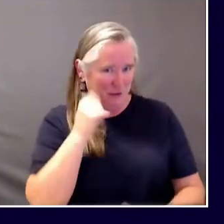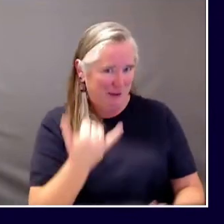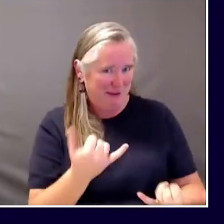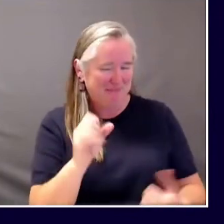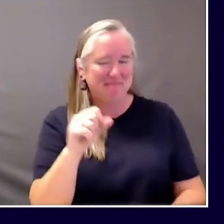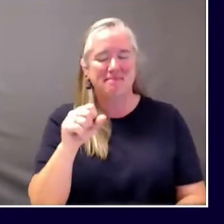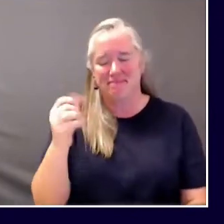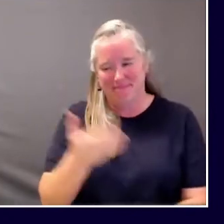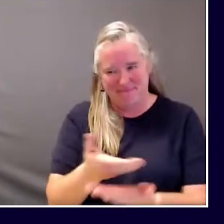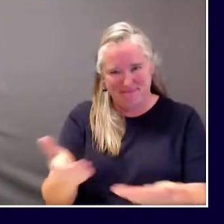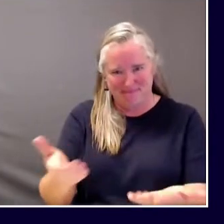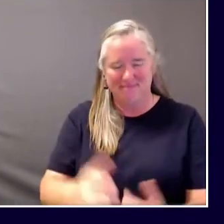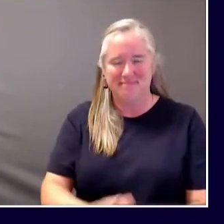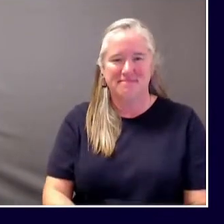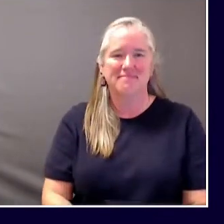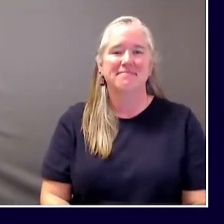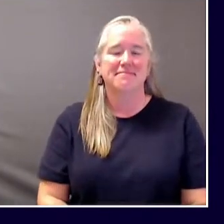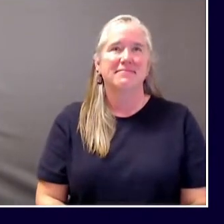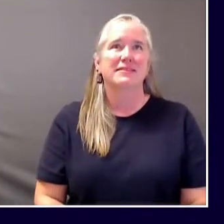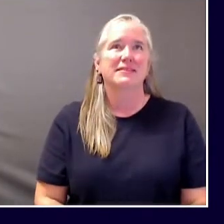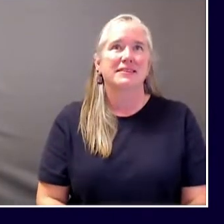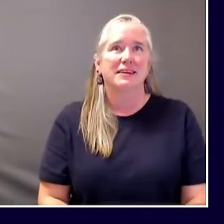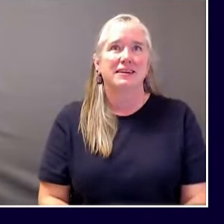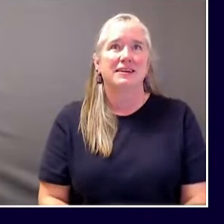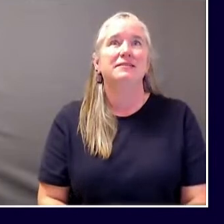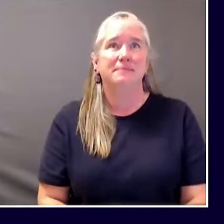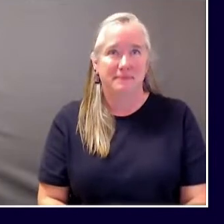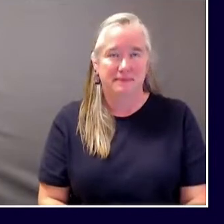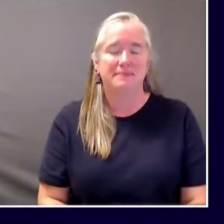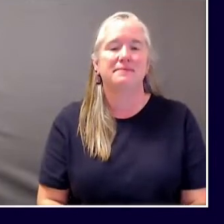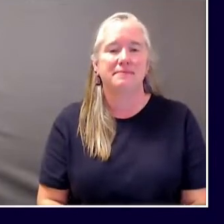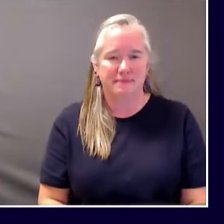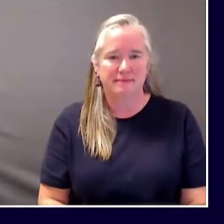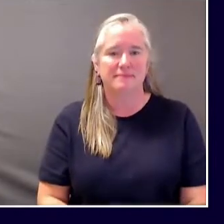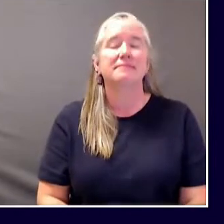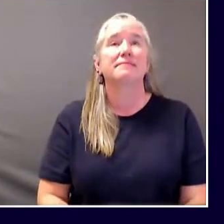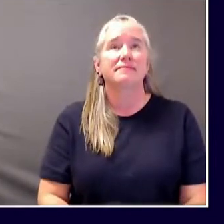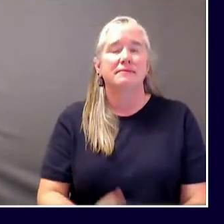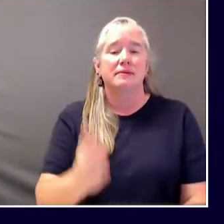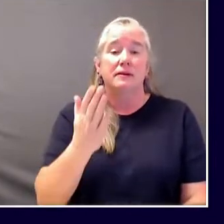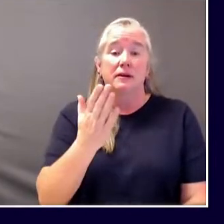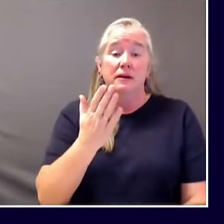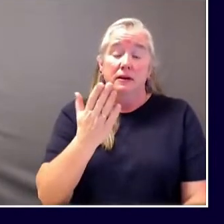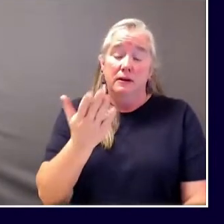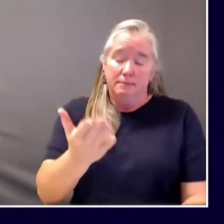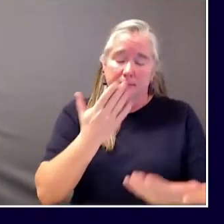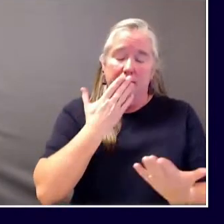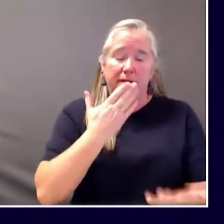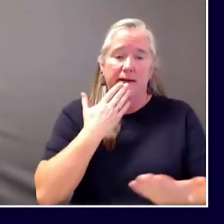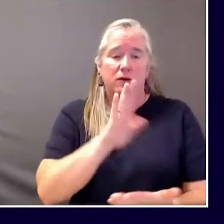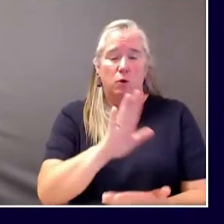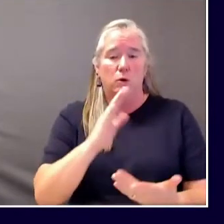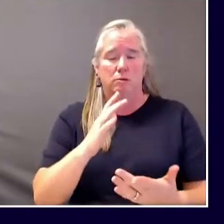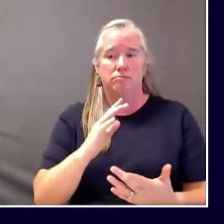I can't governor go right ahead thank you a much darker shot thank you for